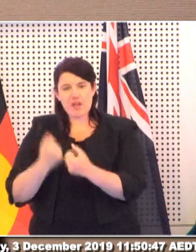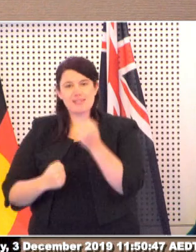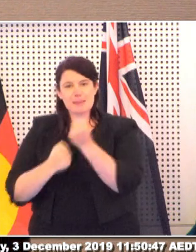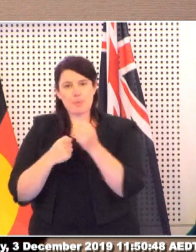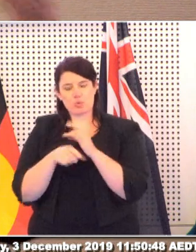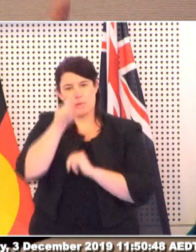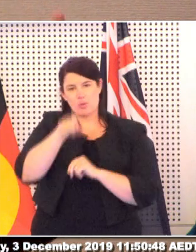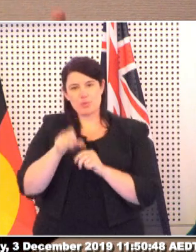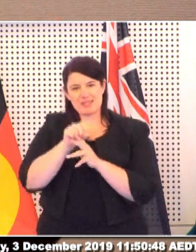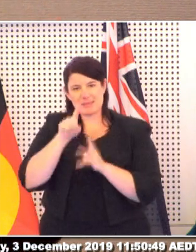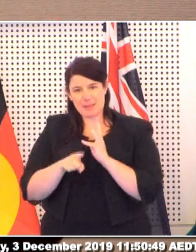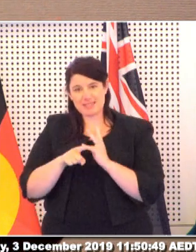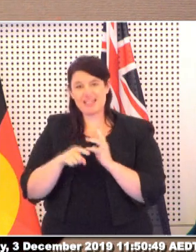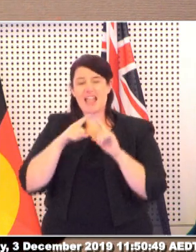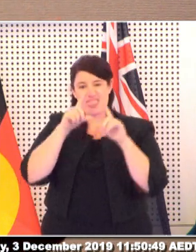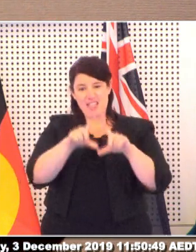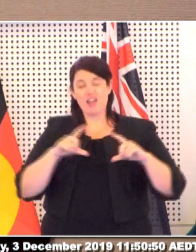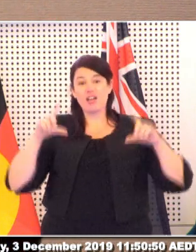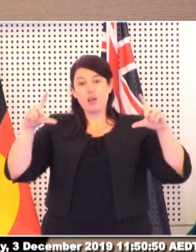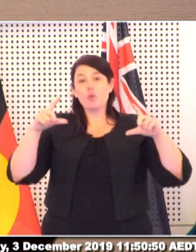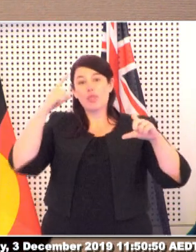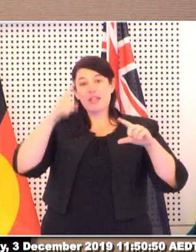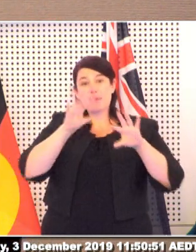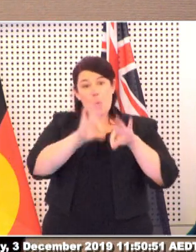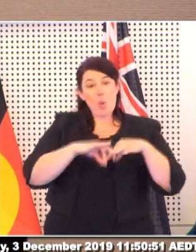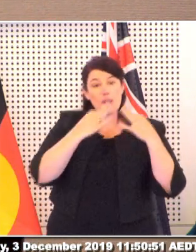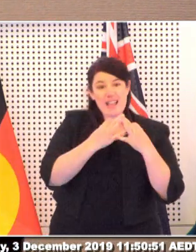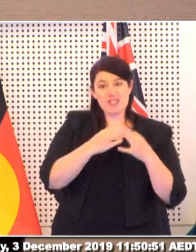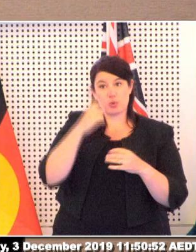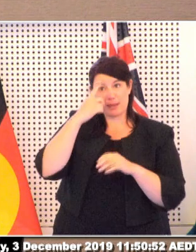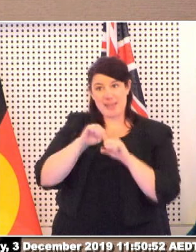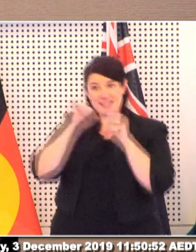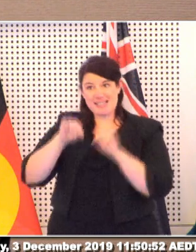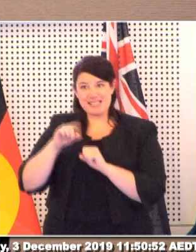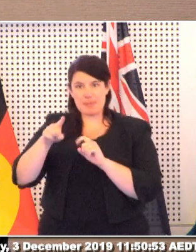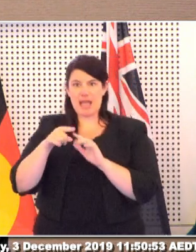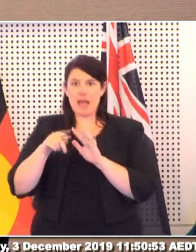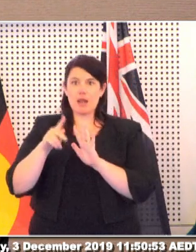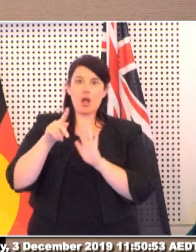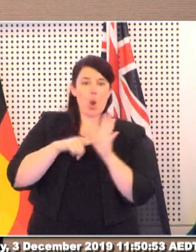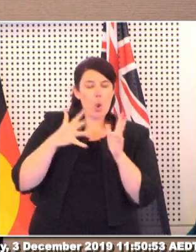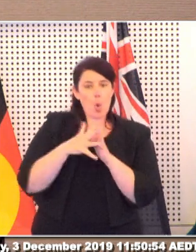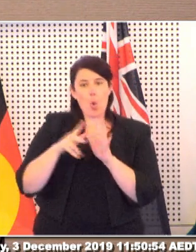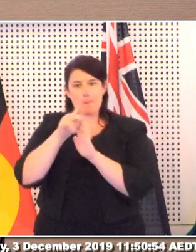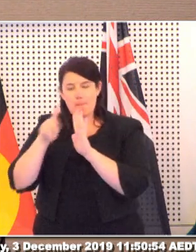But then more broadly, the role of organisations and systems and what that has to play.